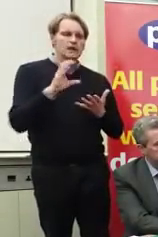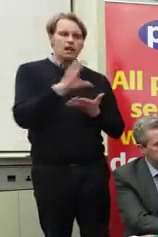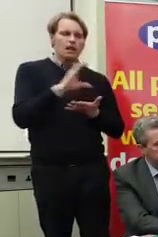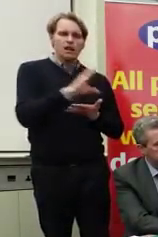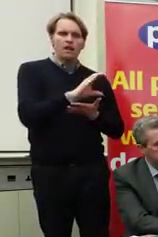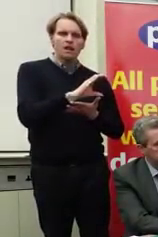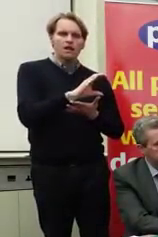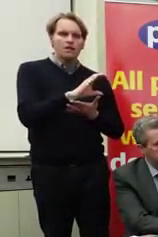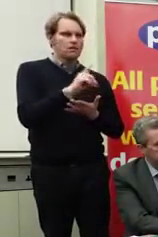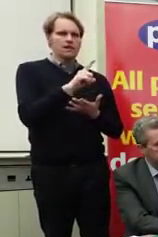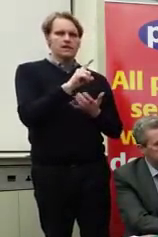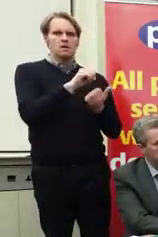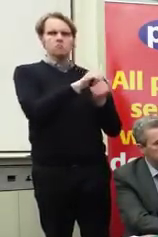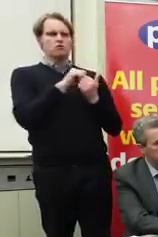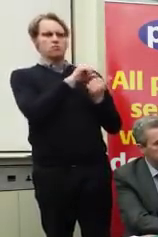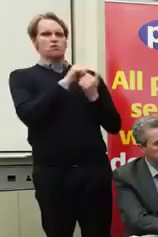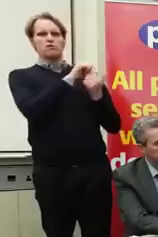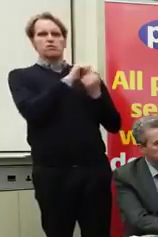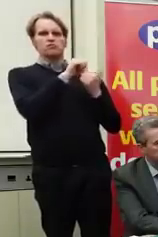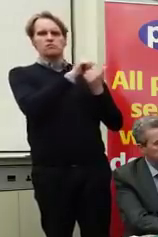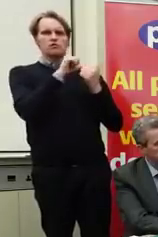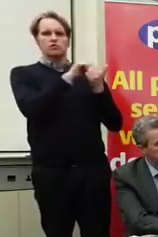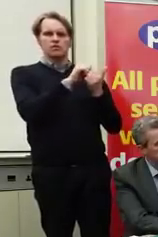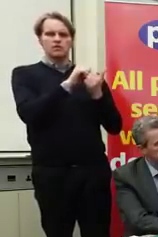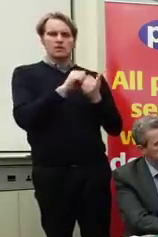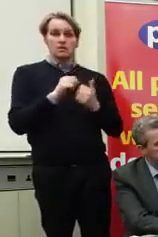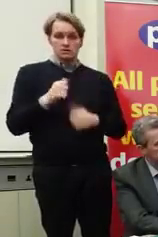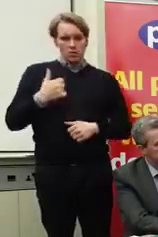so what we're saying is for those we're gonna go through every PFI contract